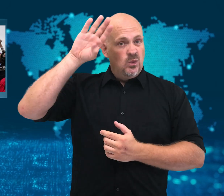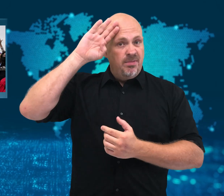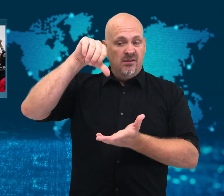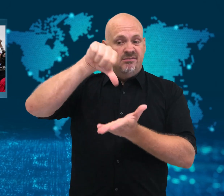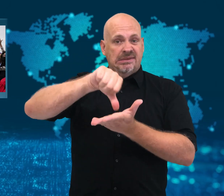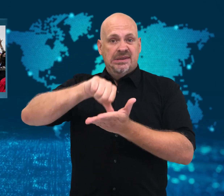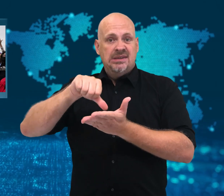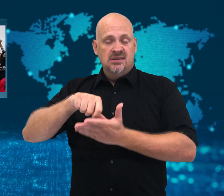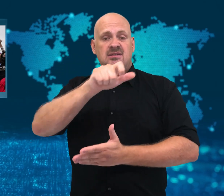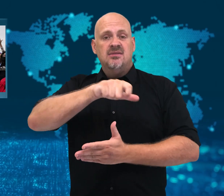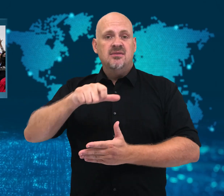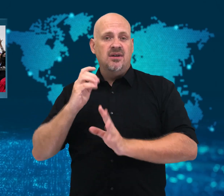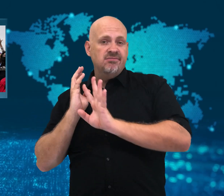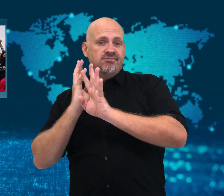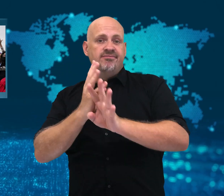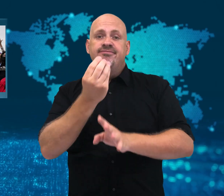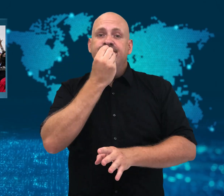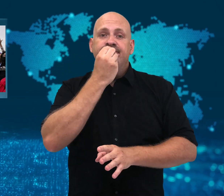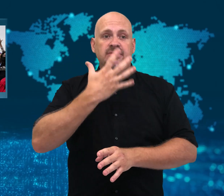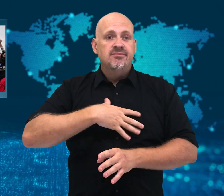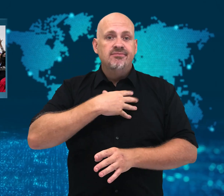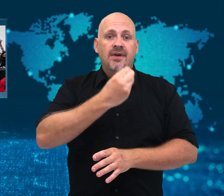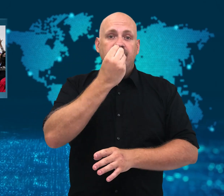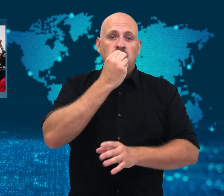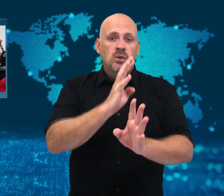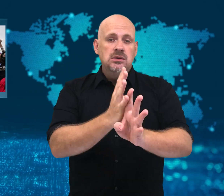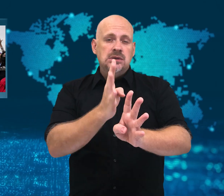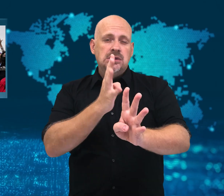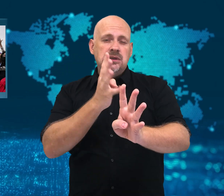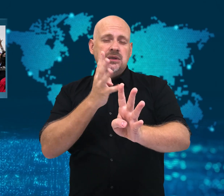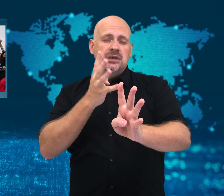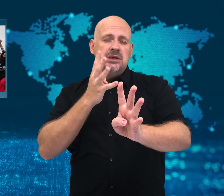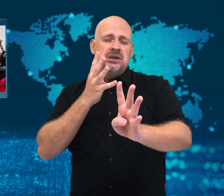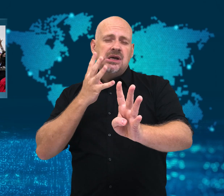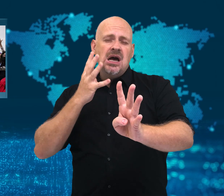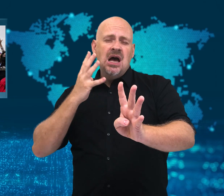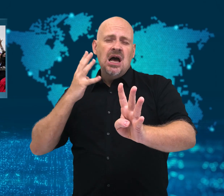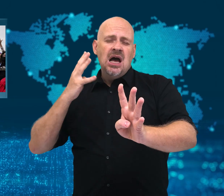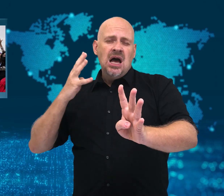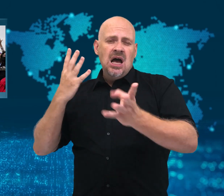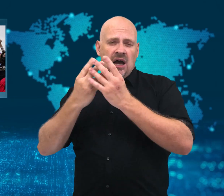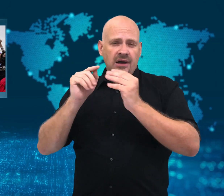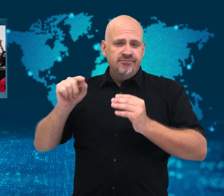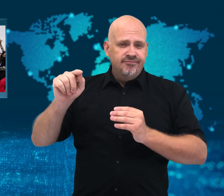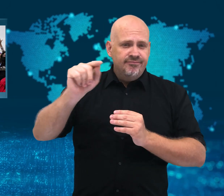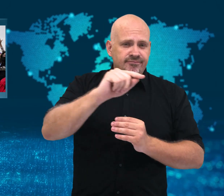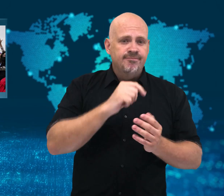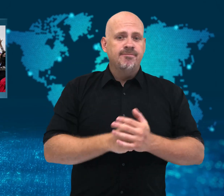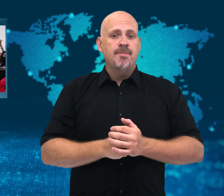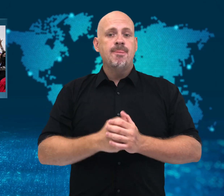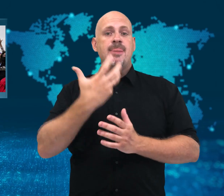electricity was cut out despite hot weather.